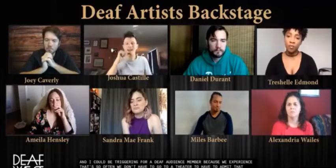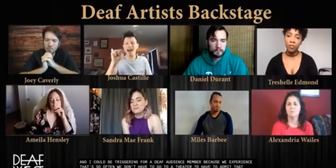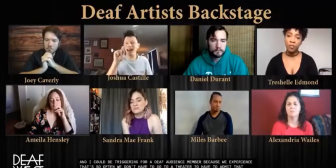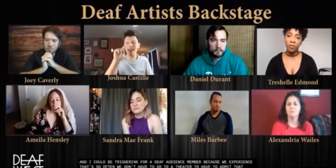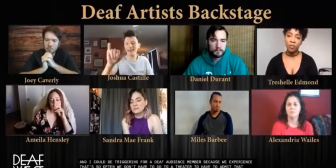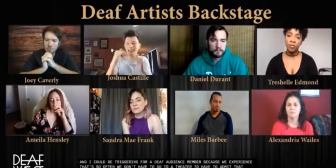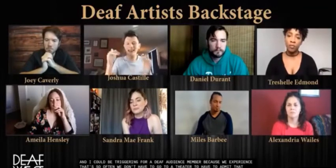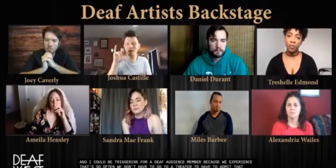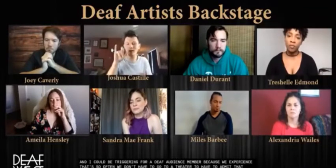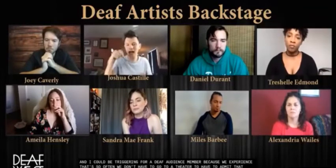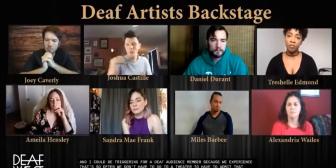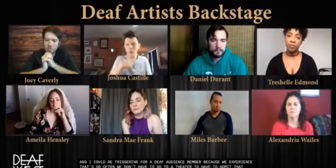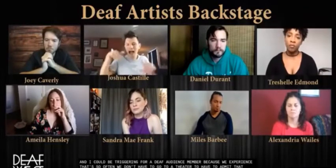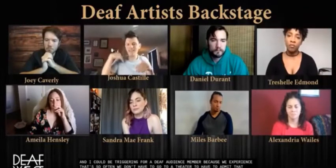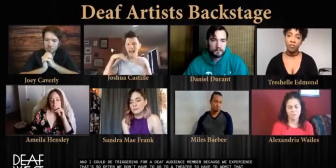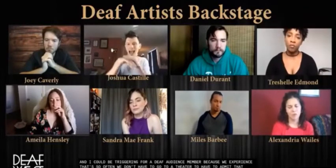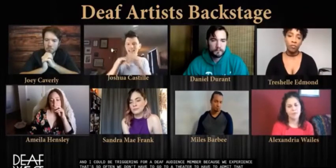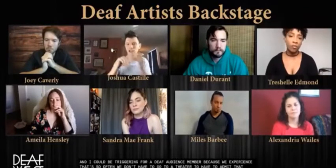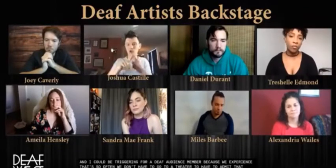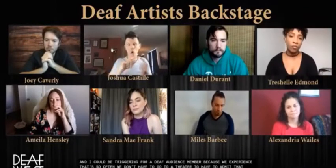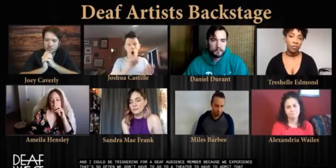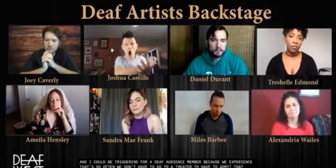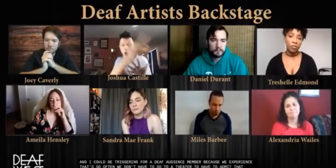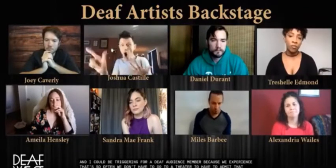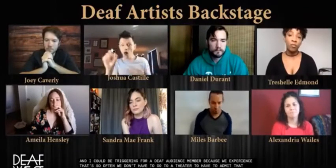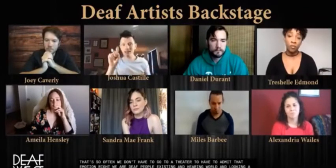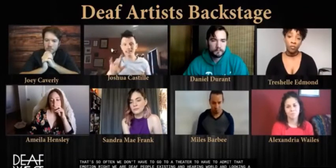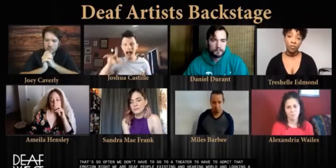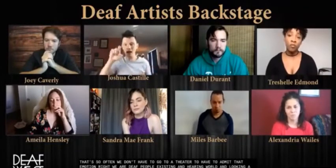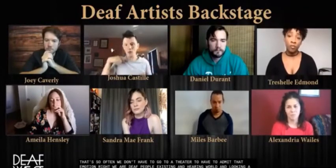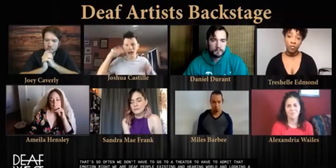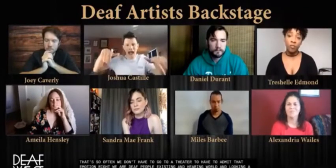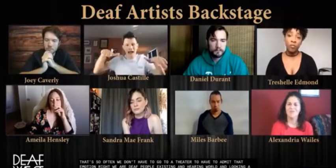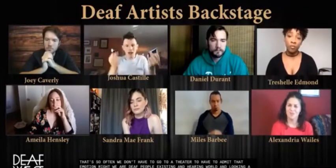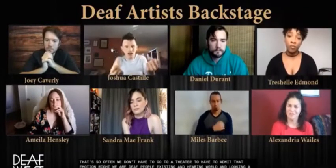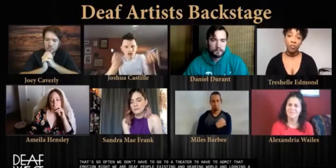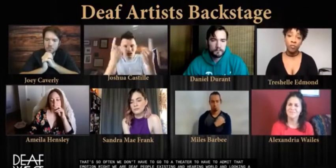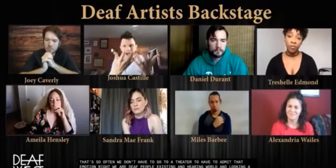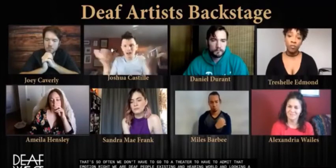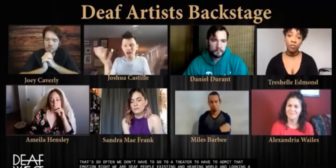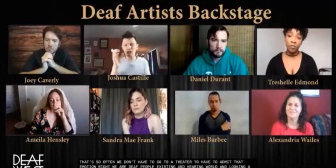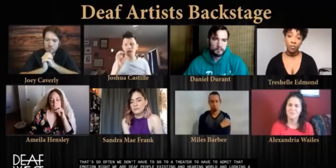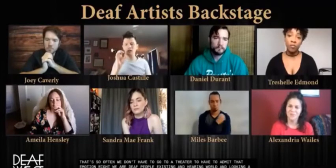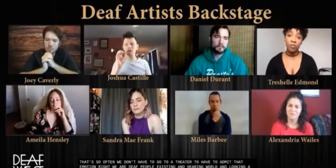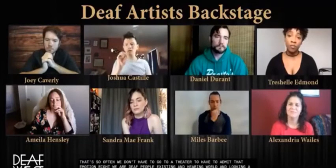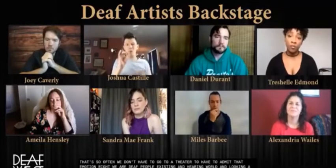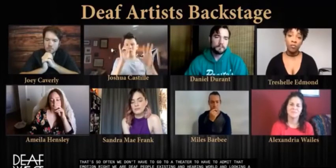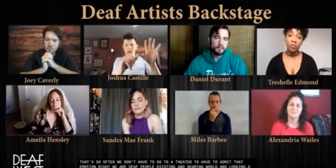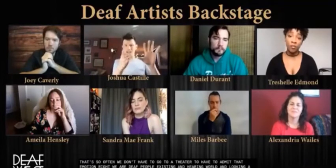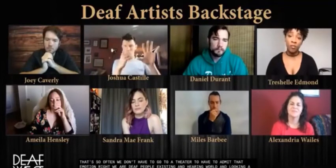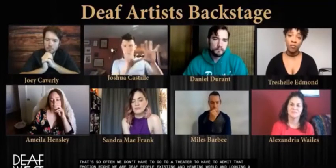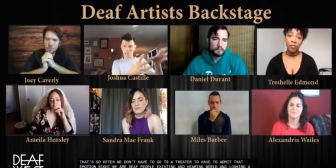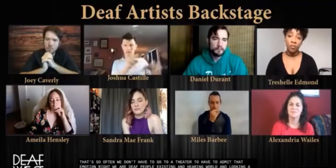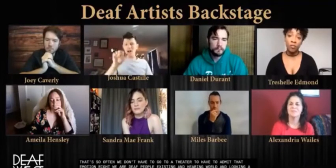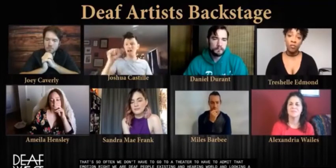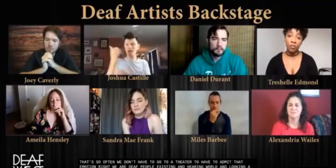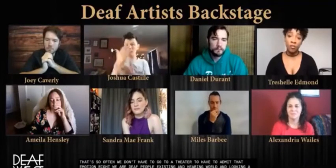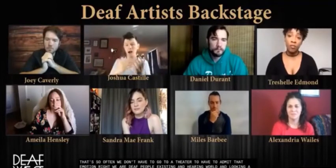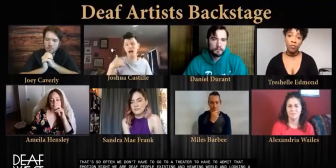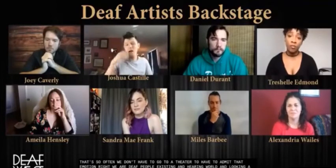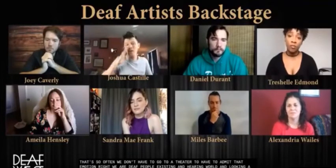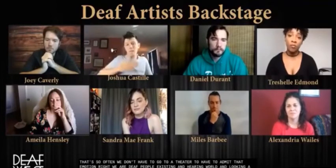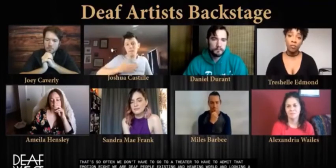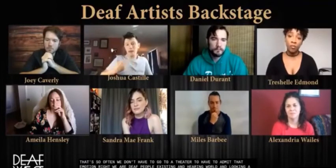Maybe that's not the type of theater for you, or maybe we haven't had access to all of the styles yet.